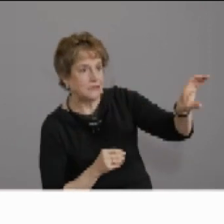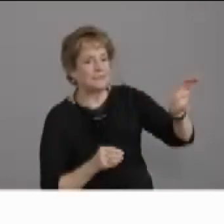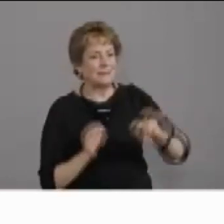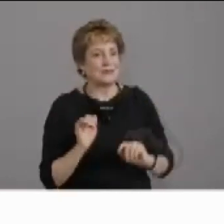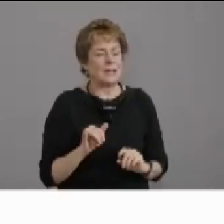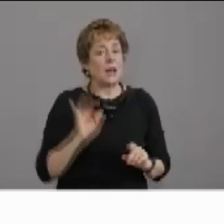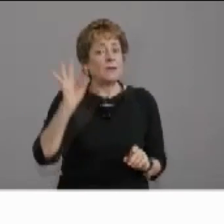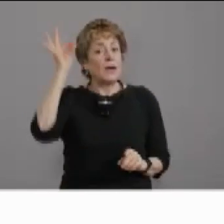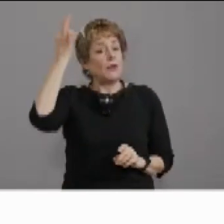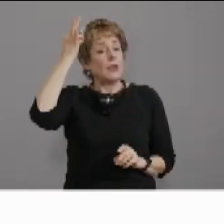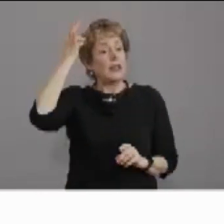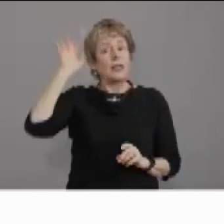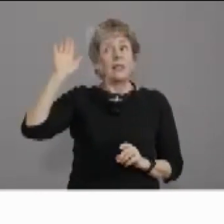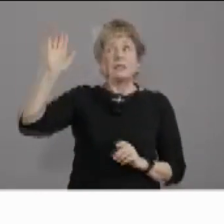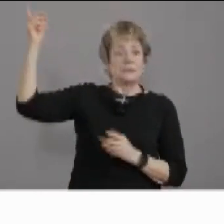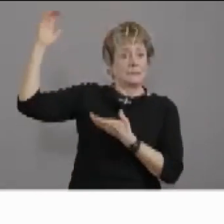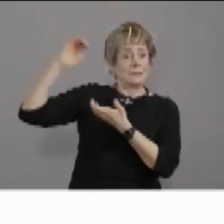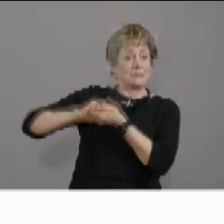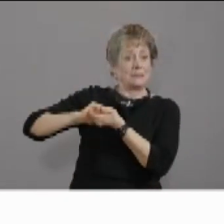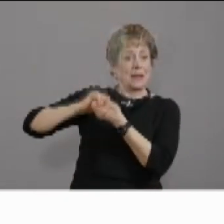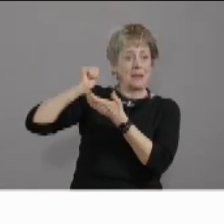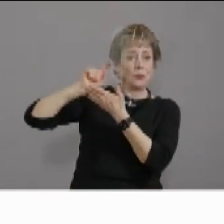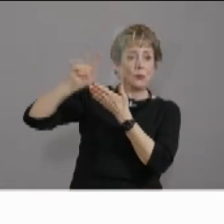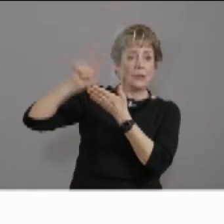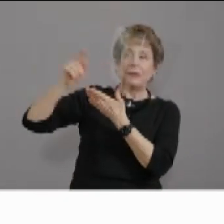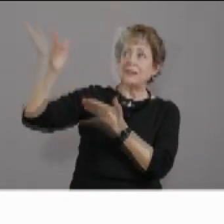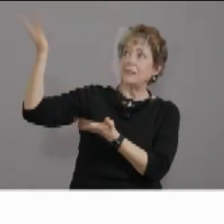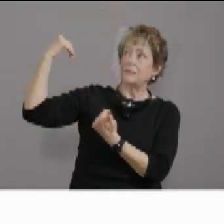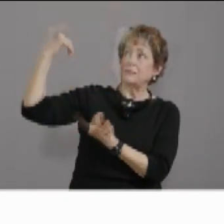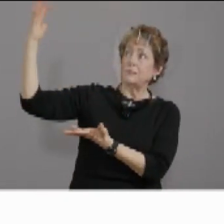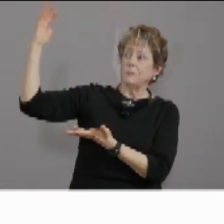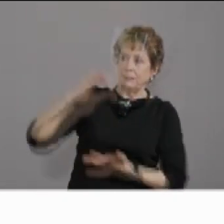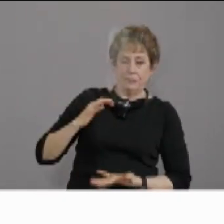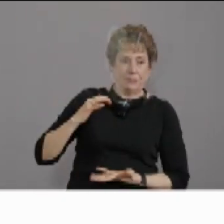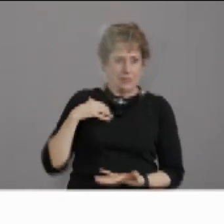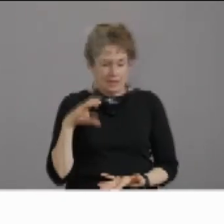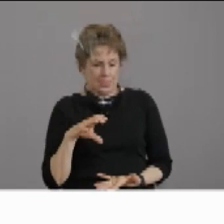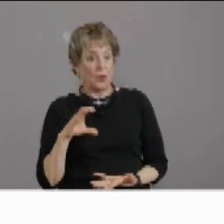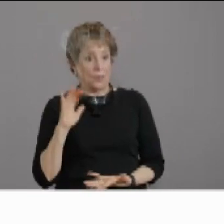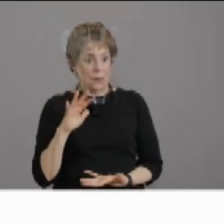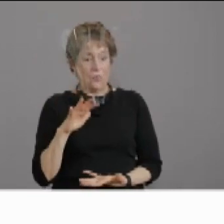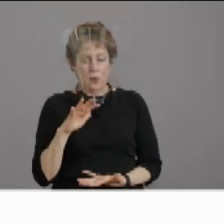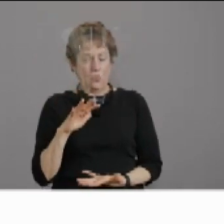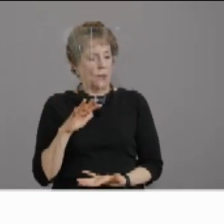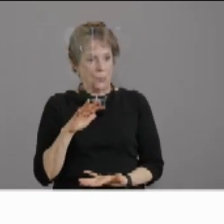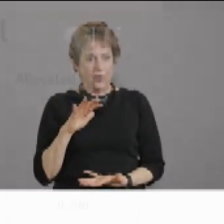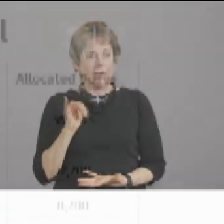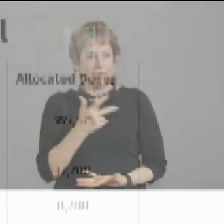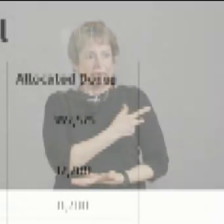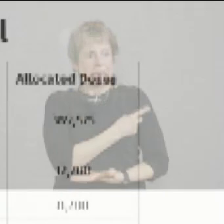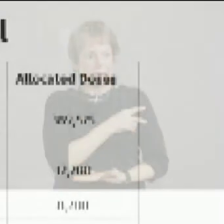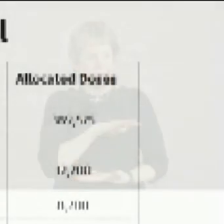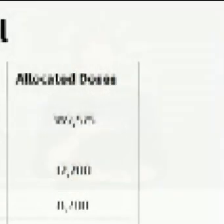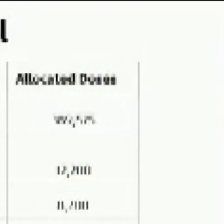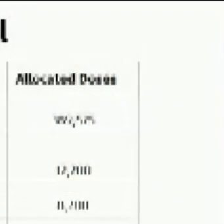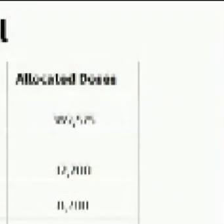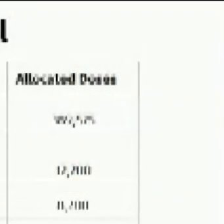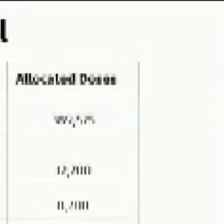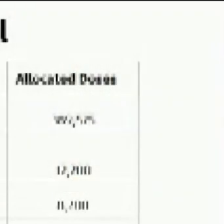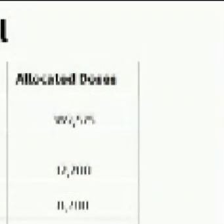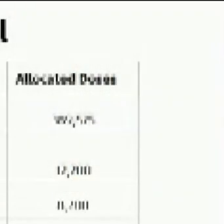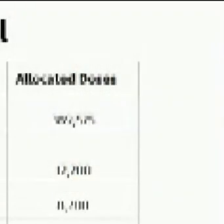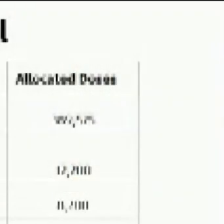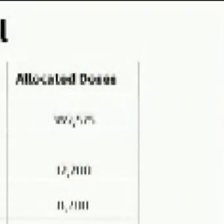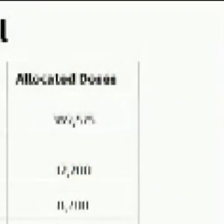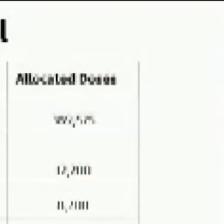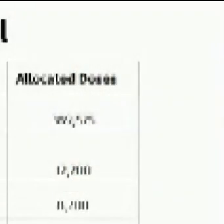DEMAND - AS OF LAST WEEK THE STATE WAS ALLOCATED JUST OVER 800,000 DOSES AROUND 105,000 OF THOSE FOR PIMA COUNTY - THE STATE NOW ALLOWING PEOPLE 65 AND OLDER TO GET A VACCINE BUT